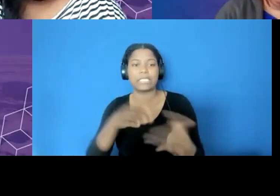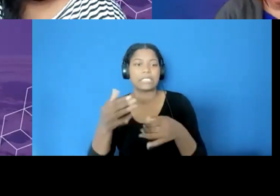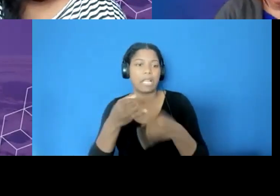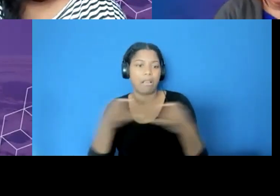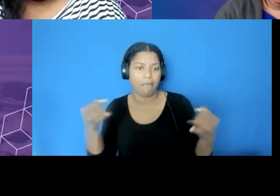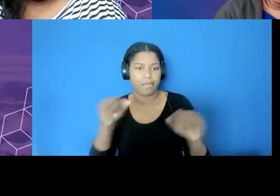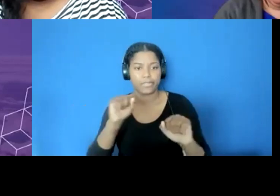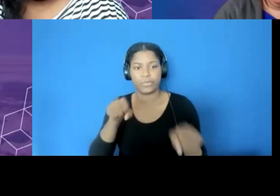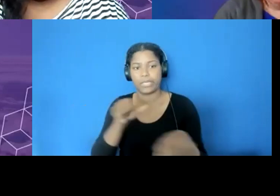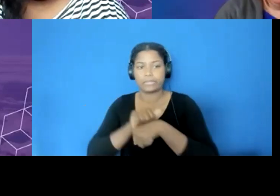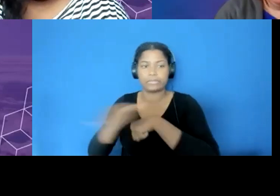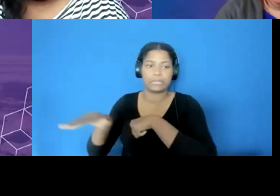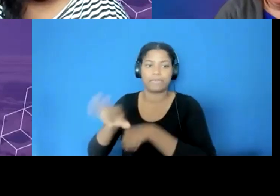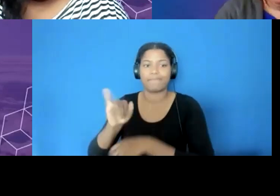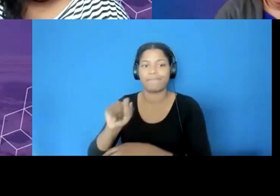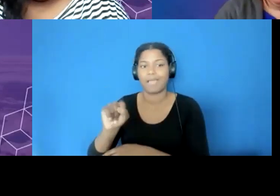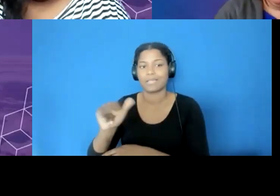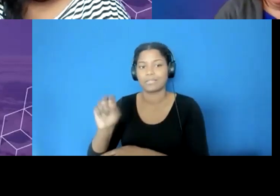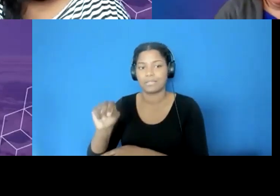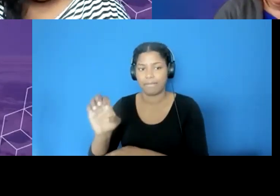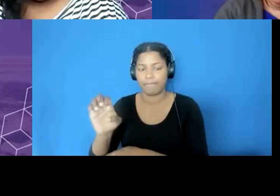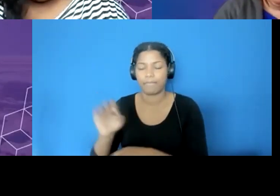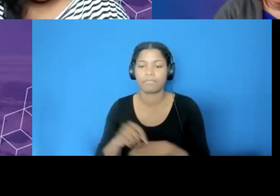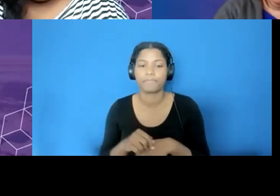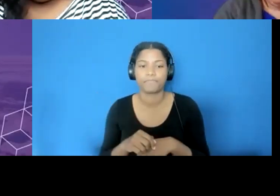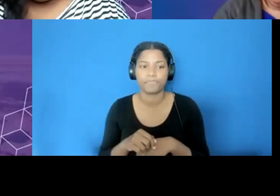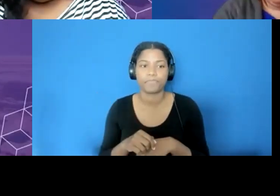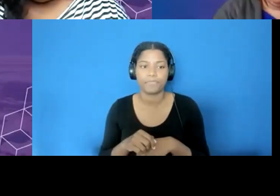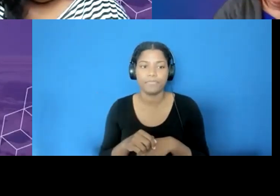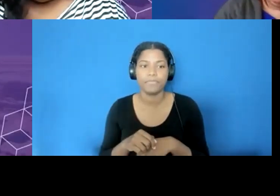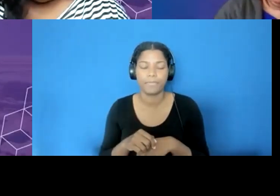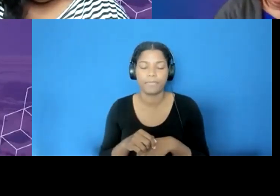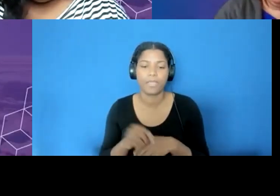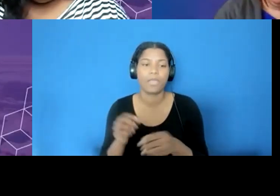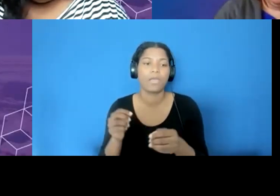In many cases, you will be required to use Research.gov regardless.